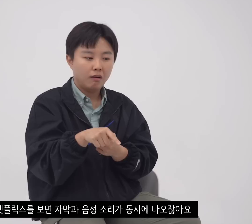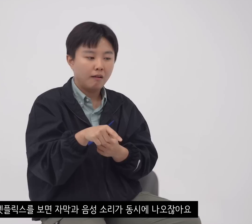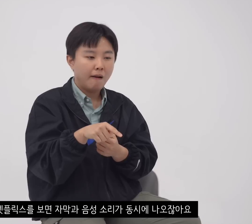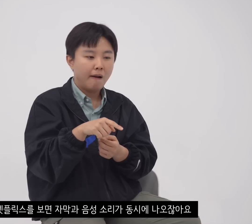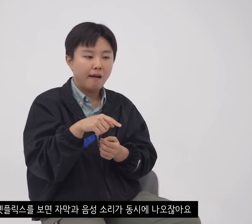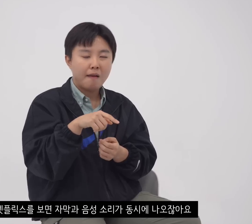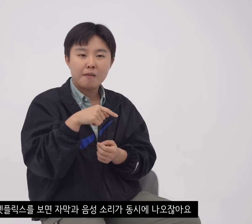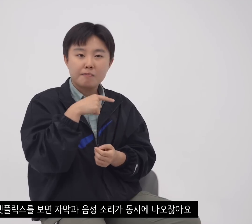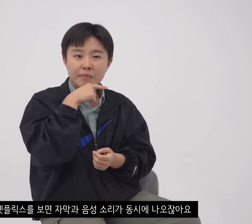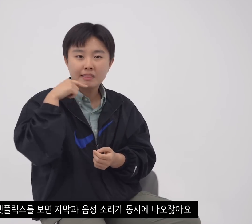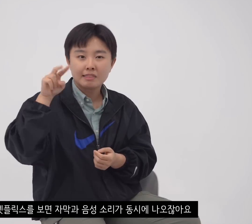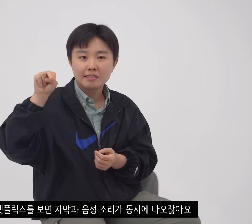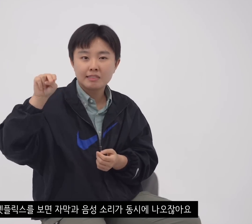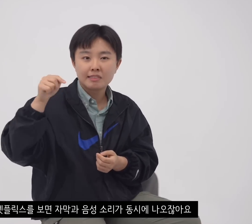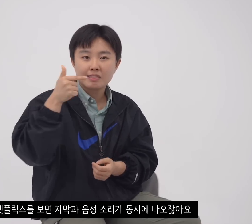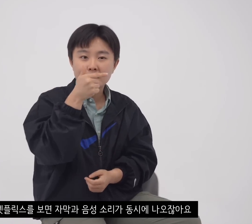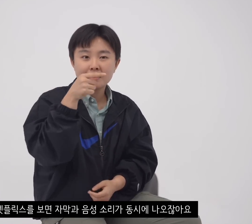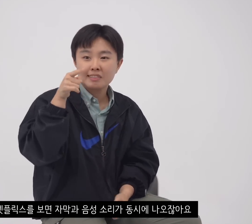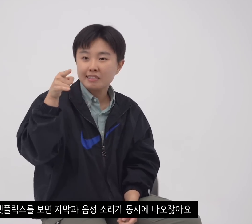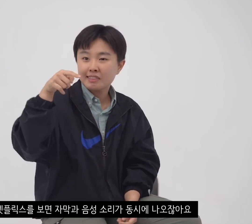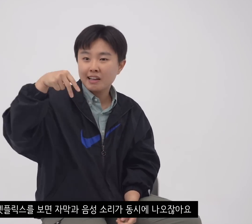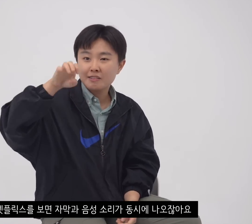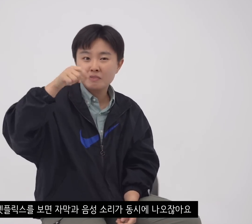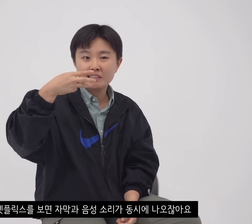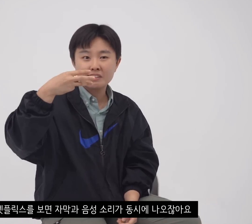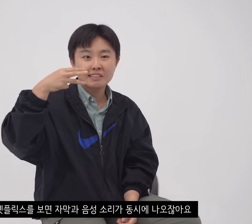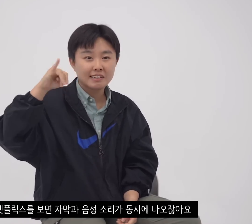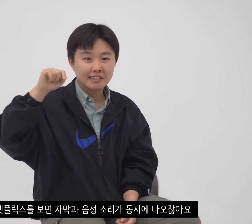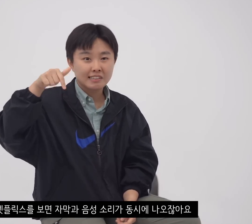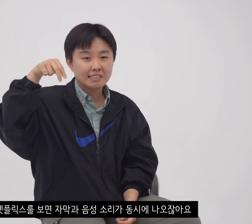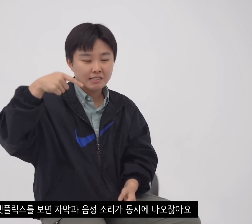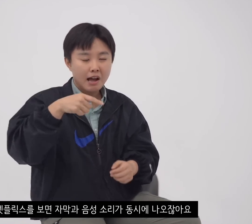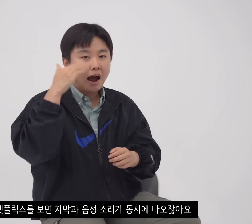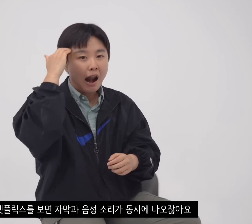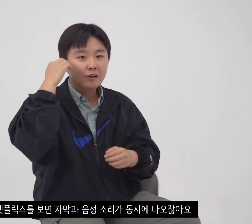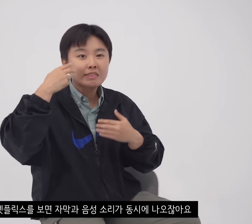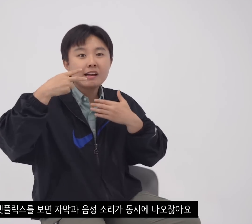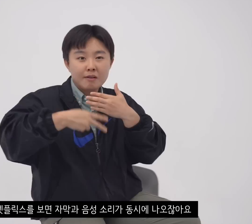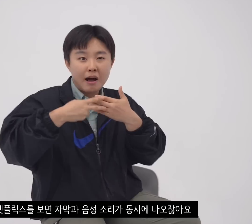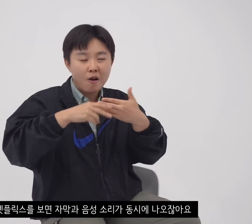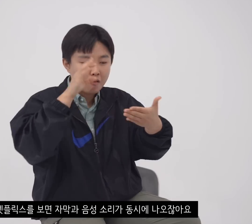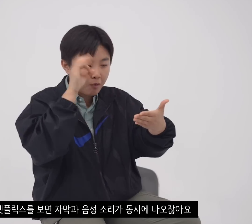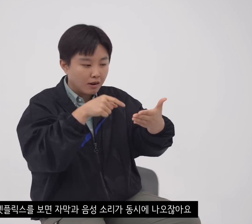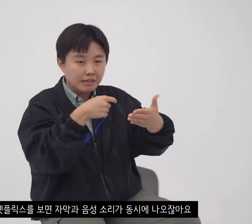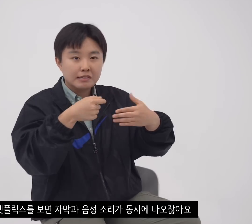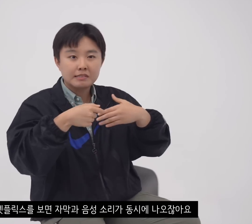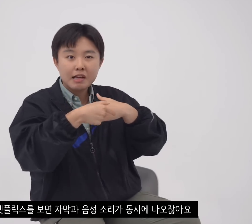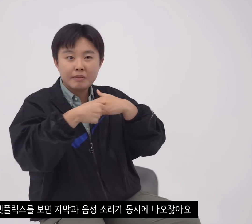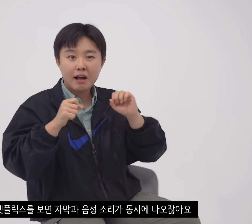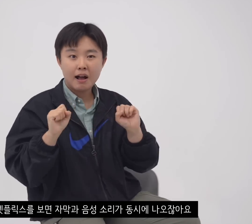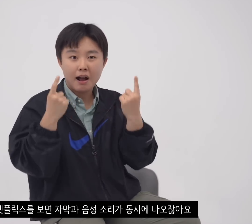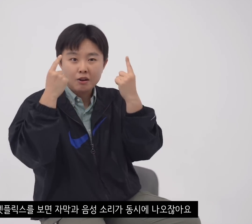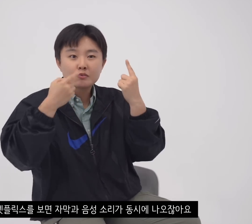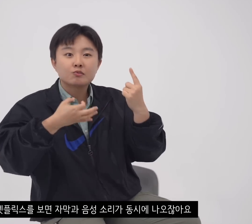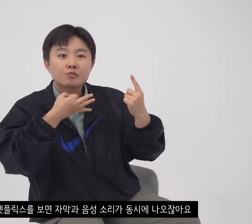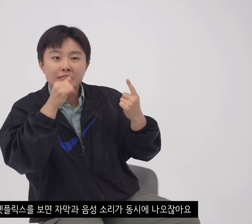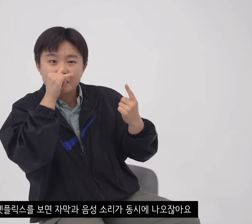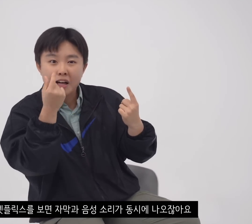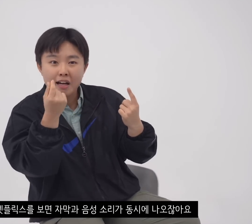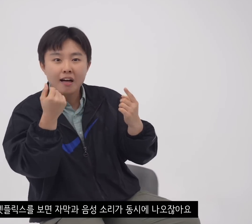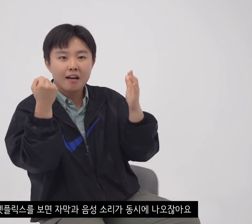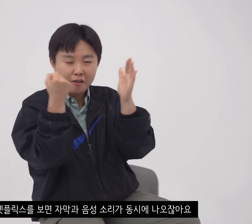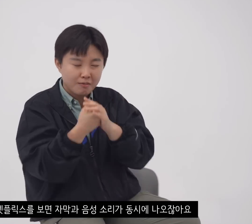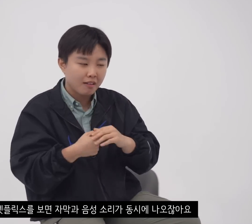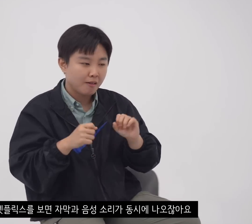When I watch Netflix, I see subtitles and audio. Sounds come out at the same time.